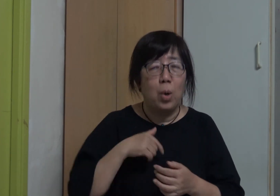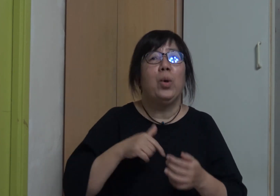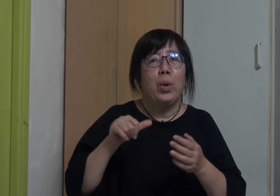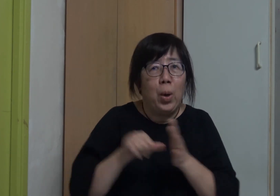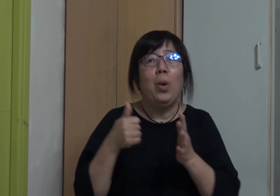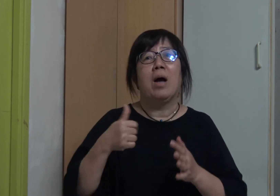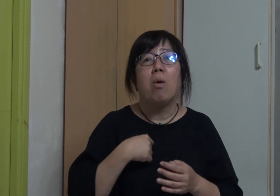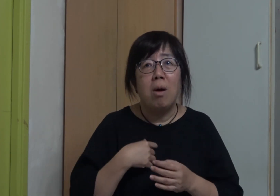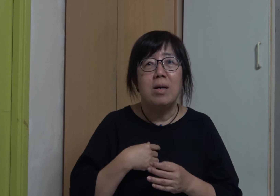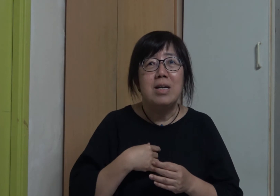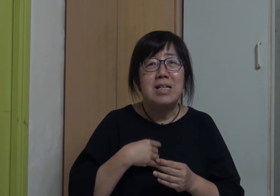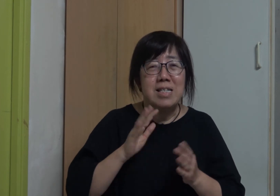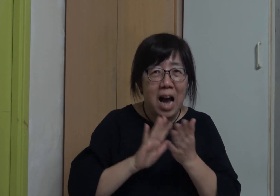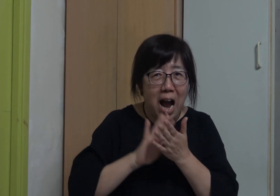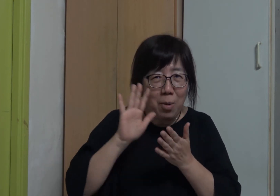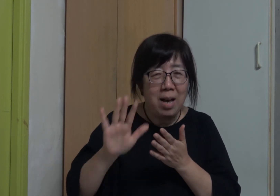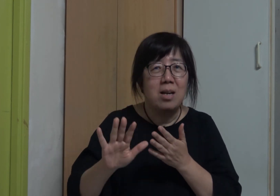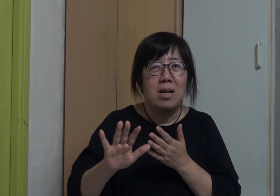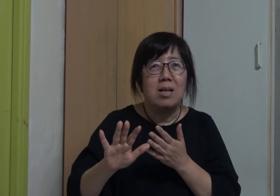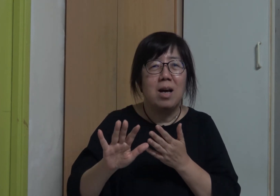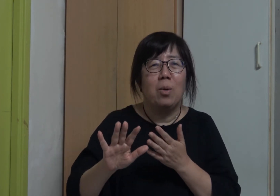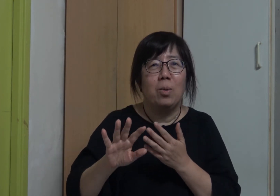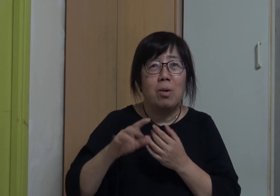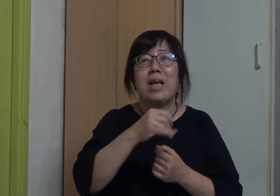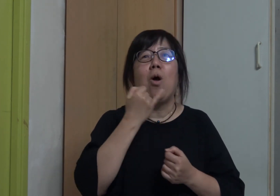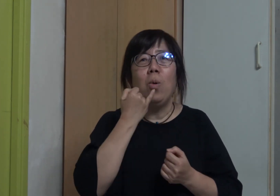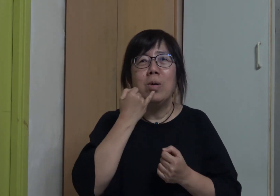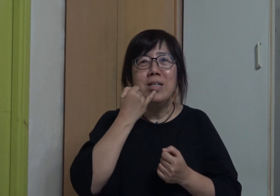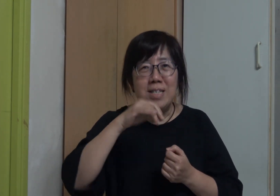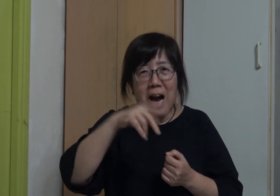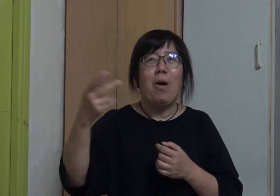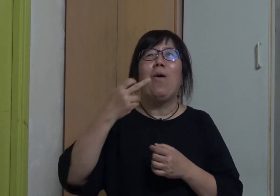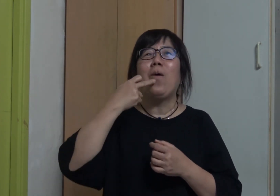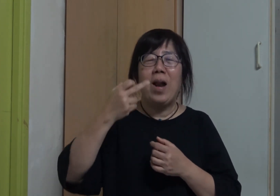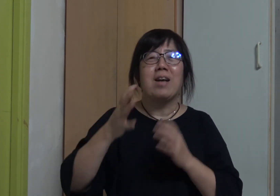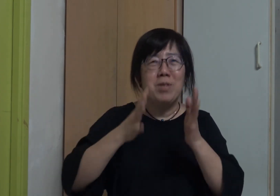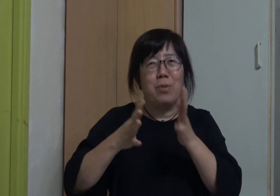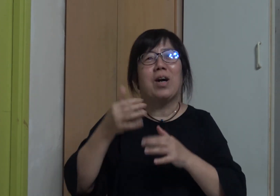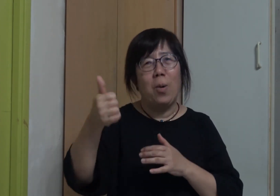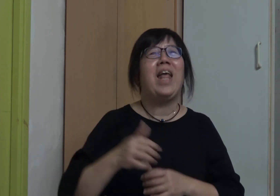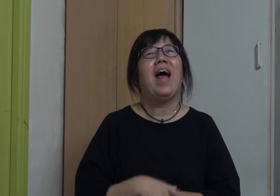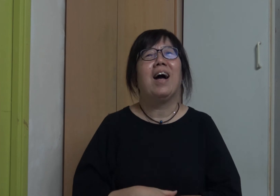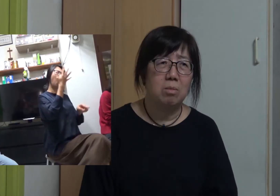I am the one with the best sign language level! Then it's my younger brother (who has improved his sign language) My elder brother has also improved